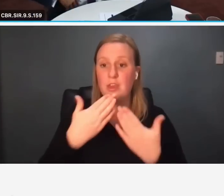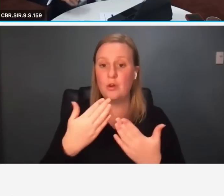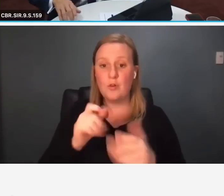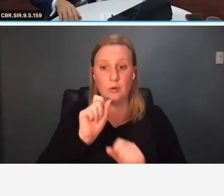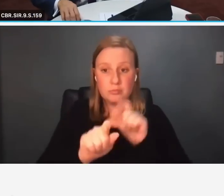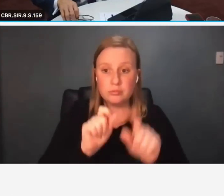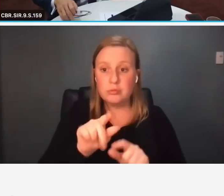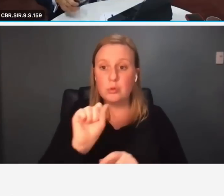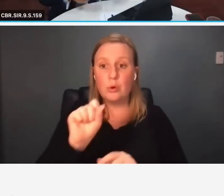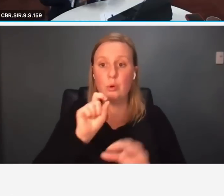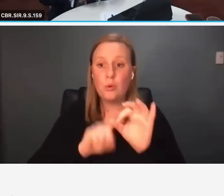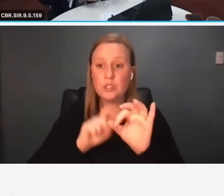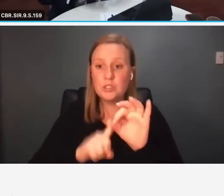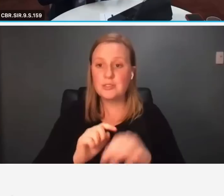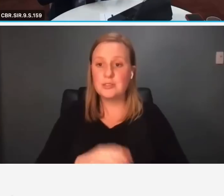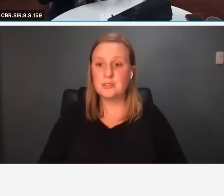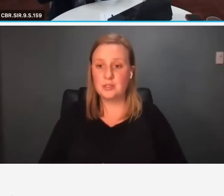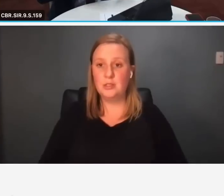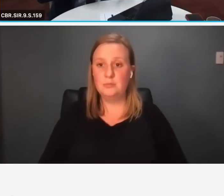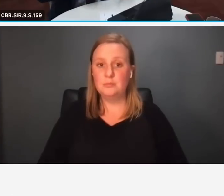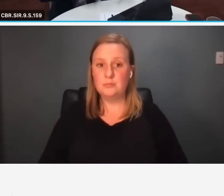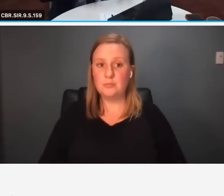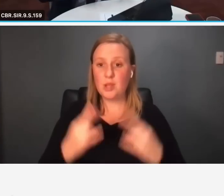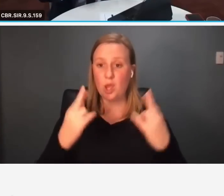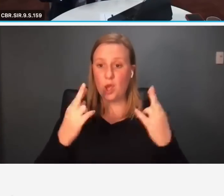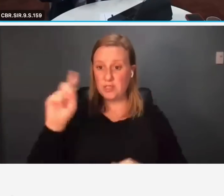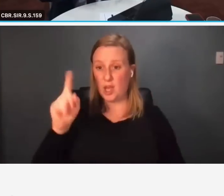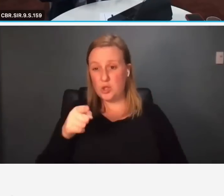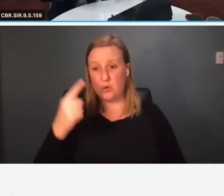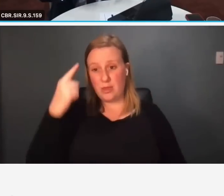I hope you found this valuable and we certainly